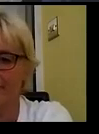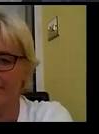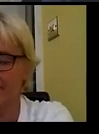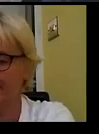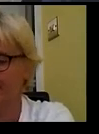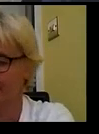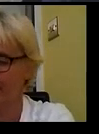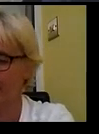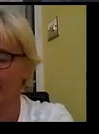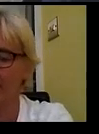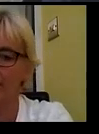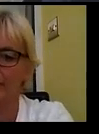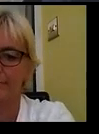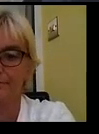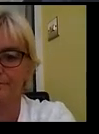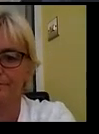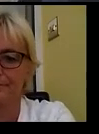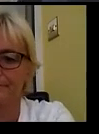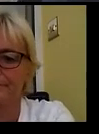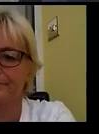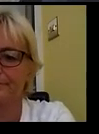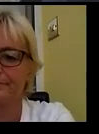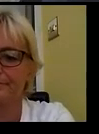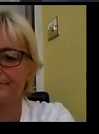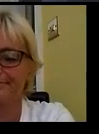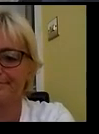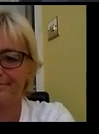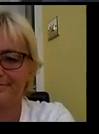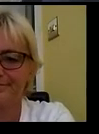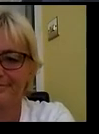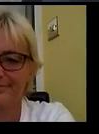with the Cabinet Office and any decisions that have been taken since the national executive